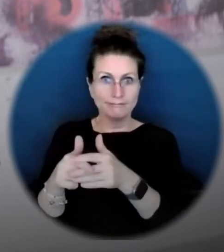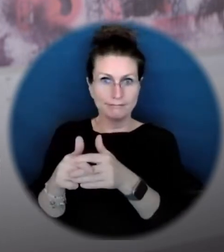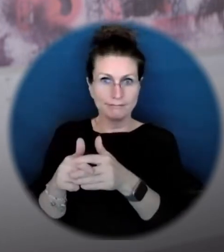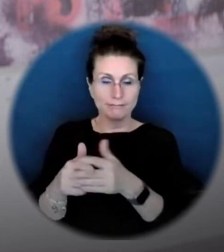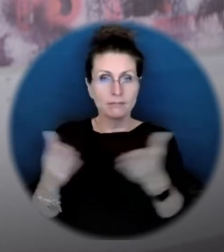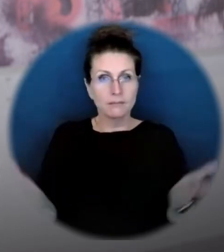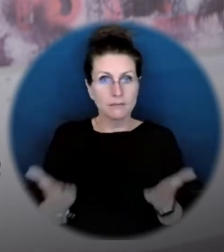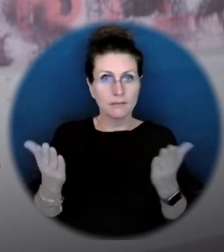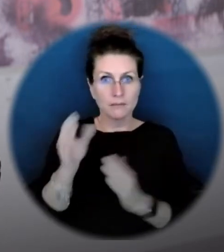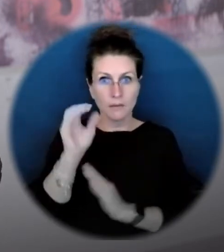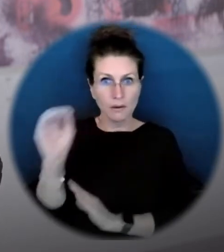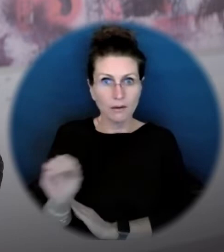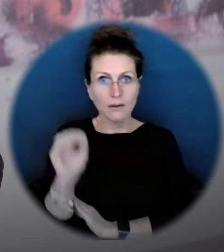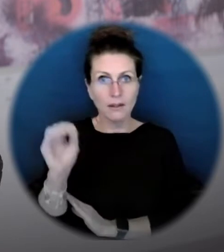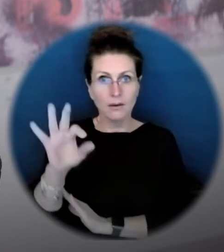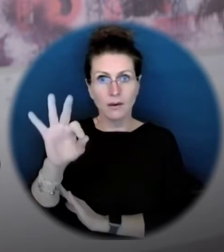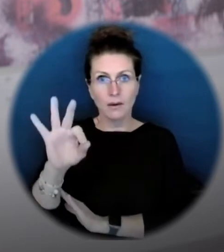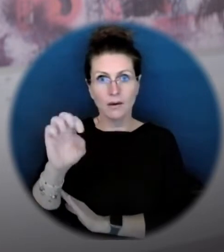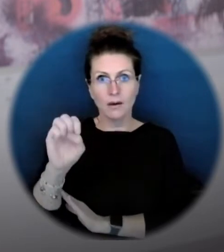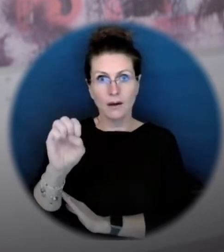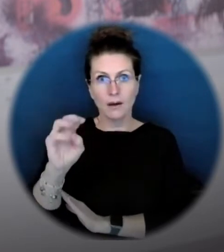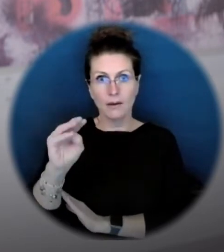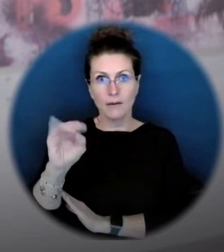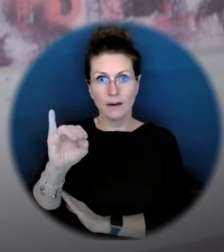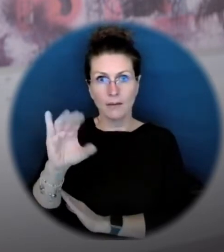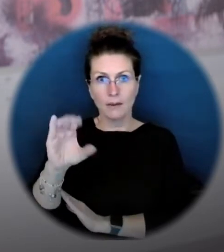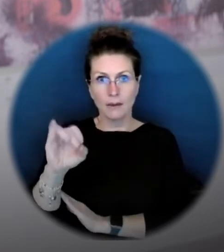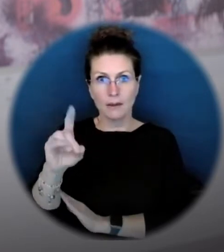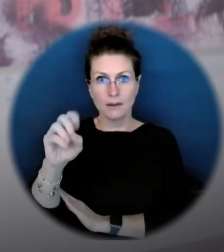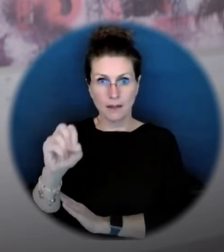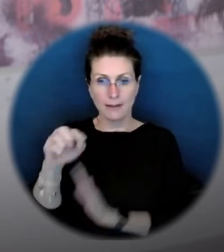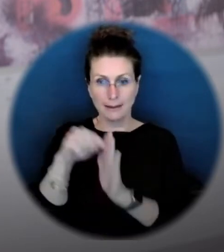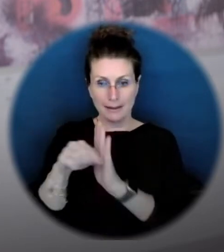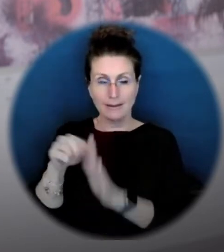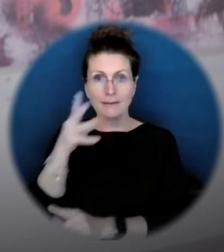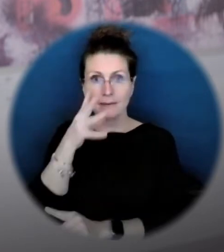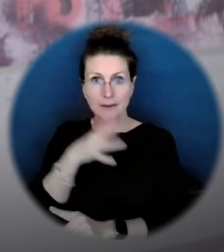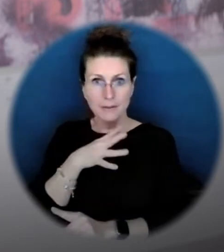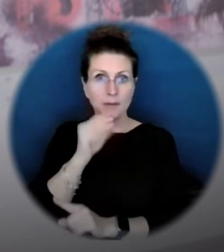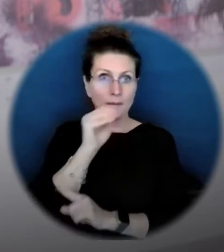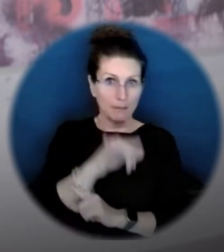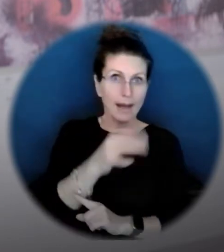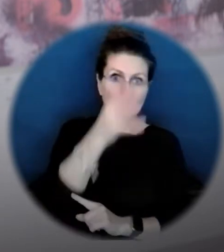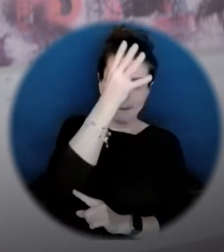Here in Ontario, femicide, the killing of females primarily by men